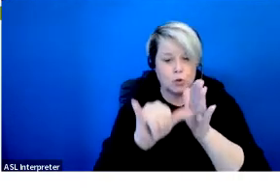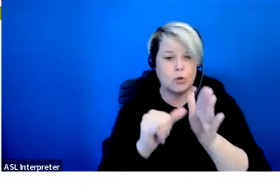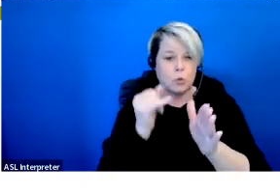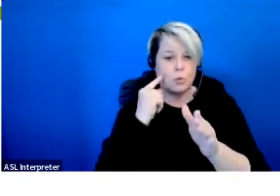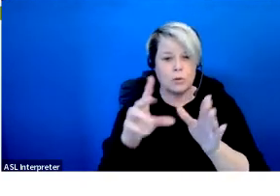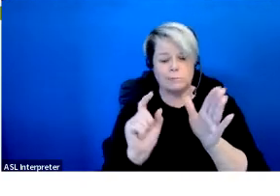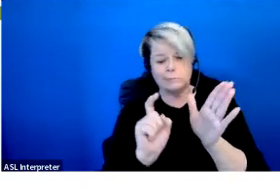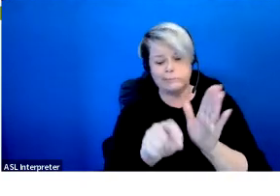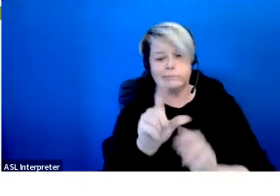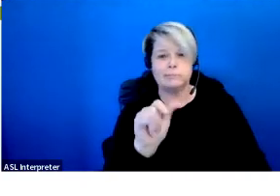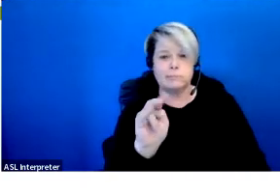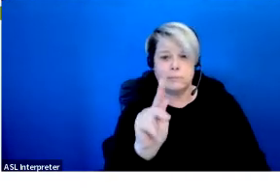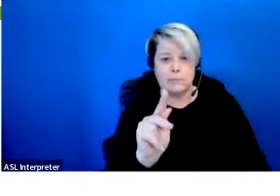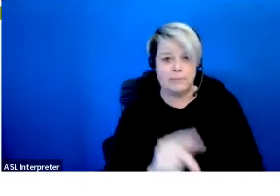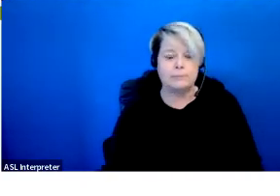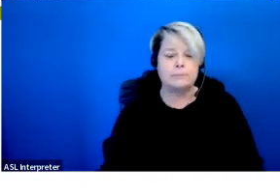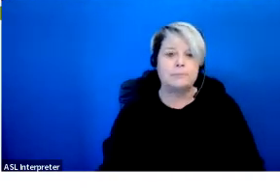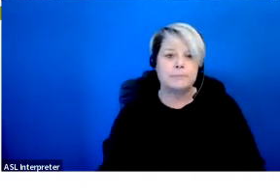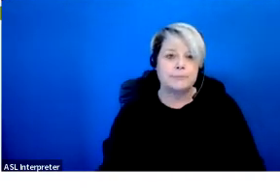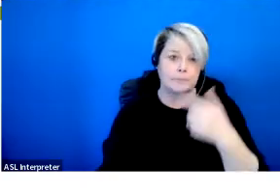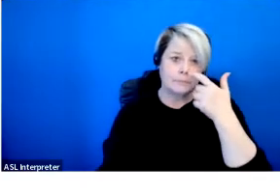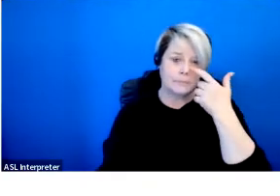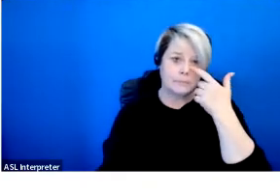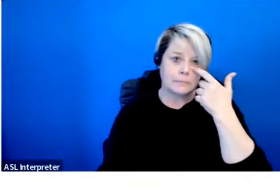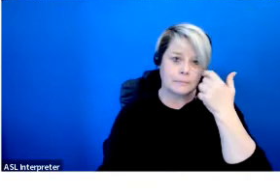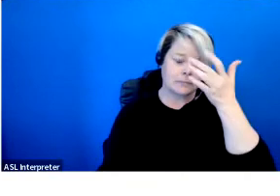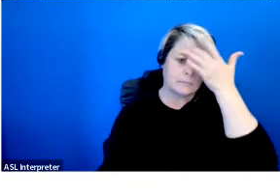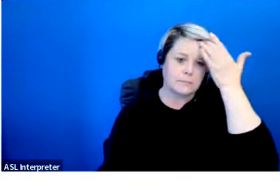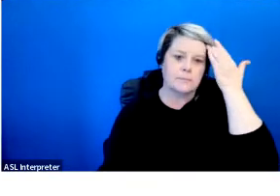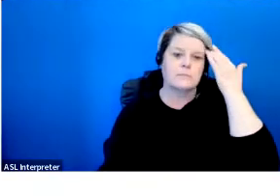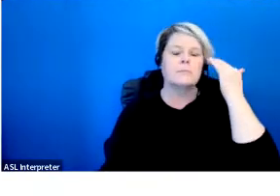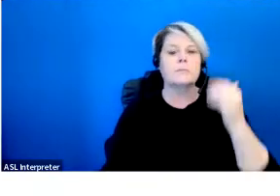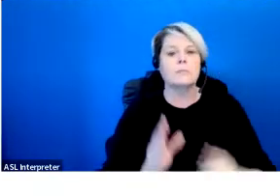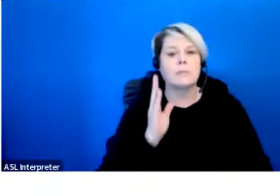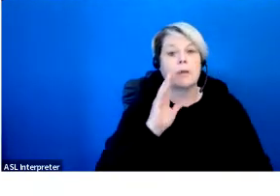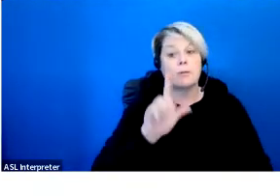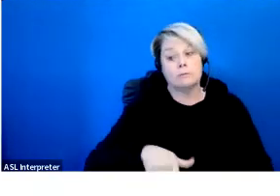we will be sharing the link with all whoever is online and a YouTube channel, Sarah with will share a